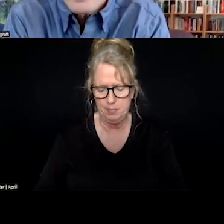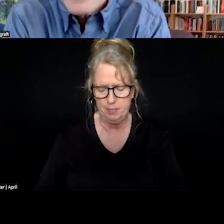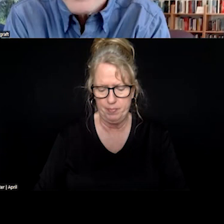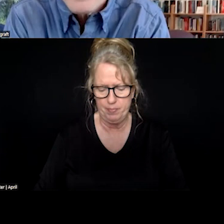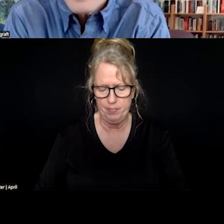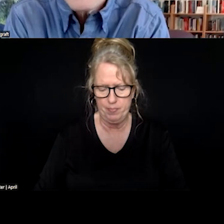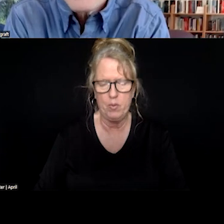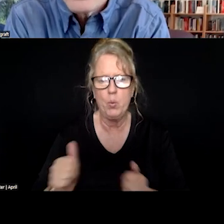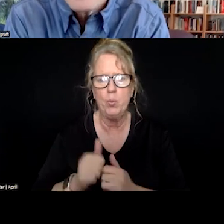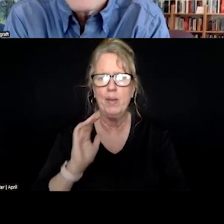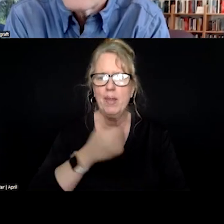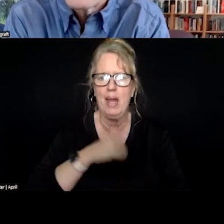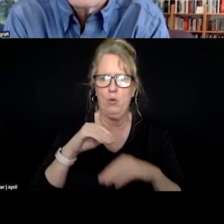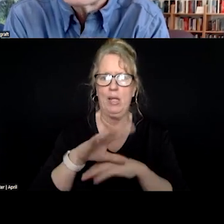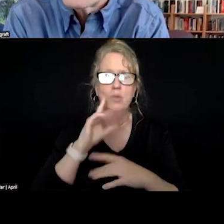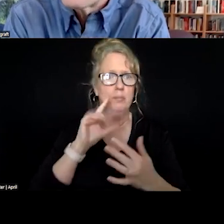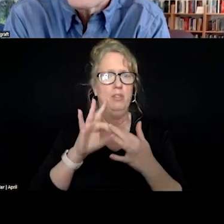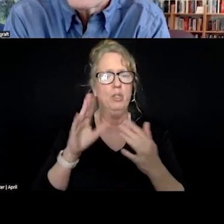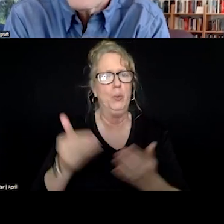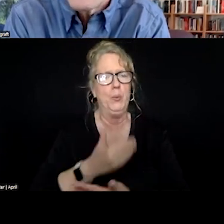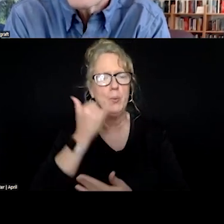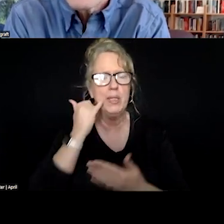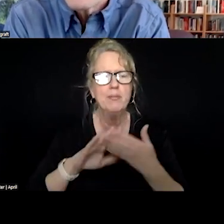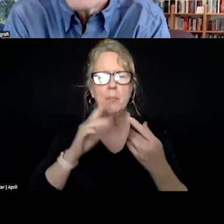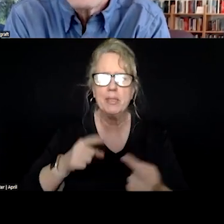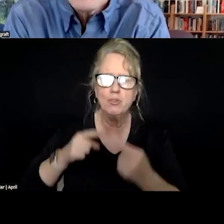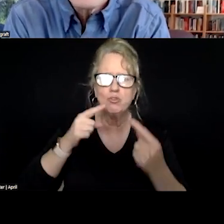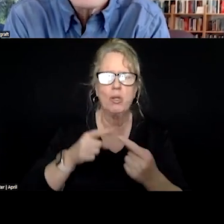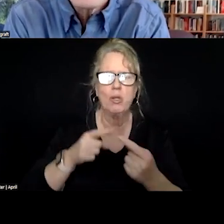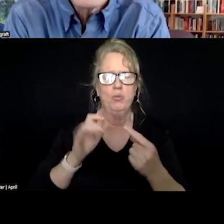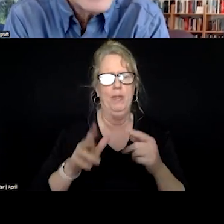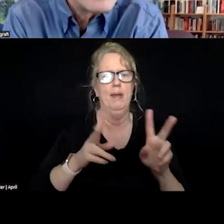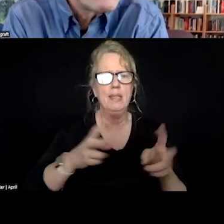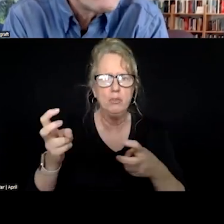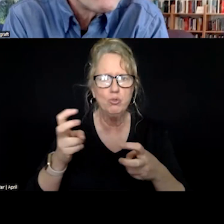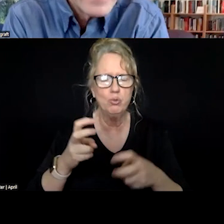IF SOMEONE IS STRUGGLING WITH A PARTICULAR ISSUE -- LET'S SAY THE